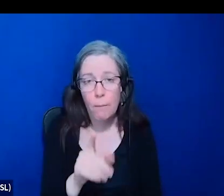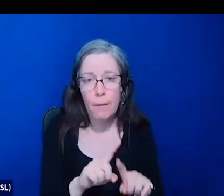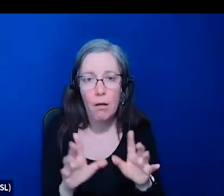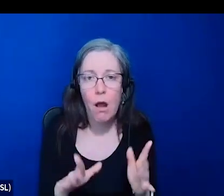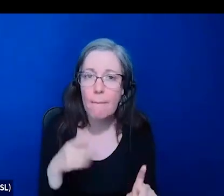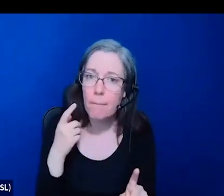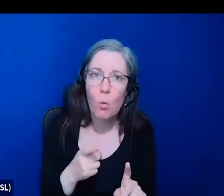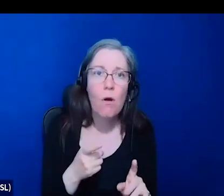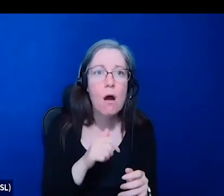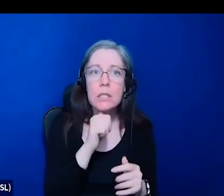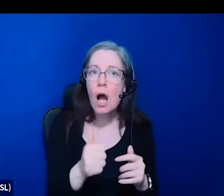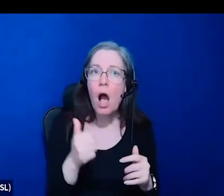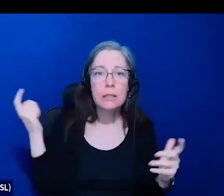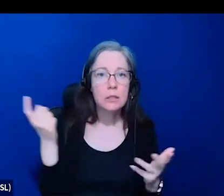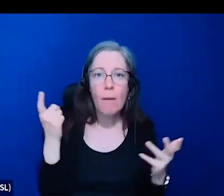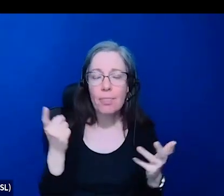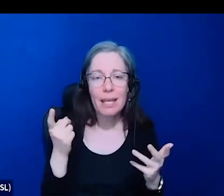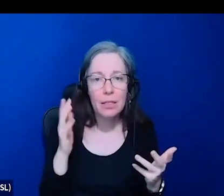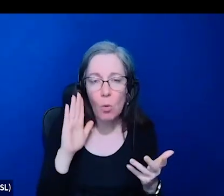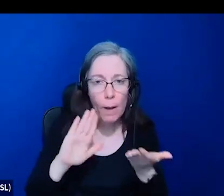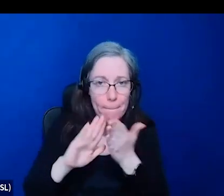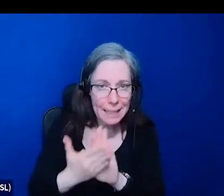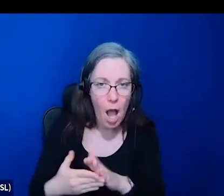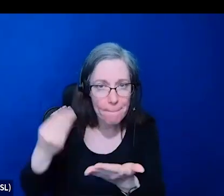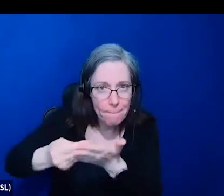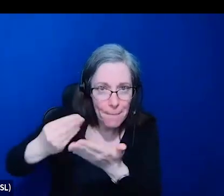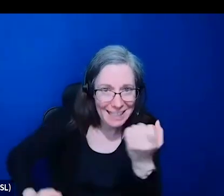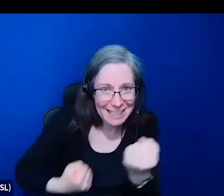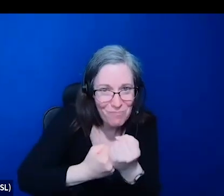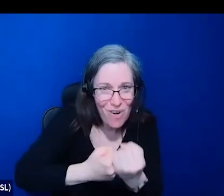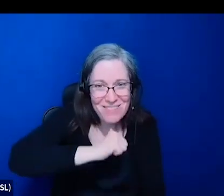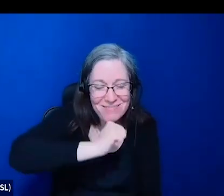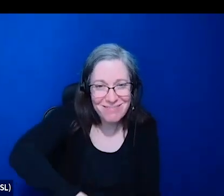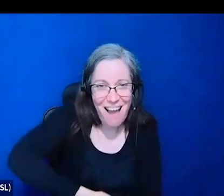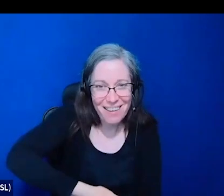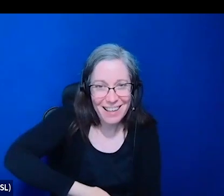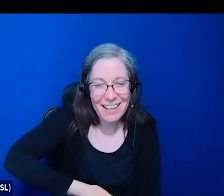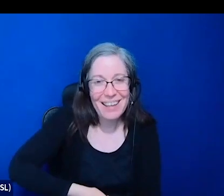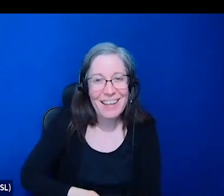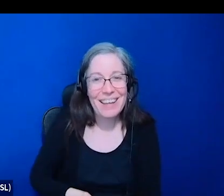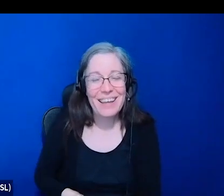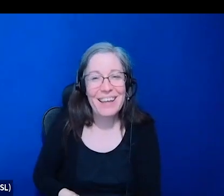This is not something that's ever going to get funded. If you put the left things on the left-hand side and the disabilities across the right,